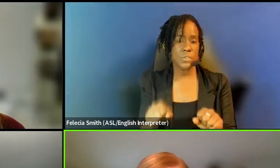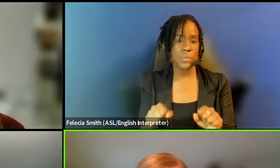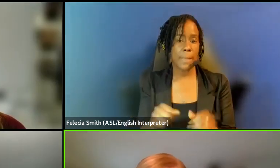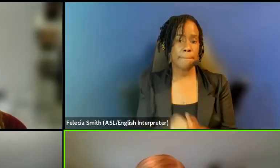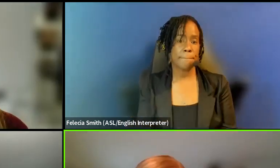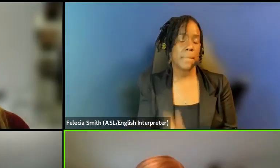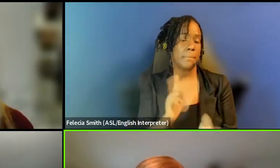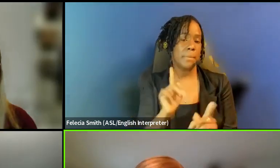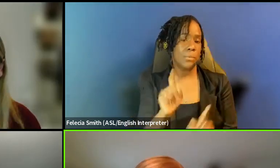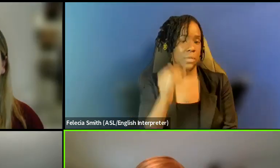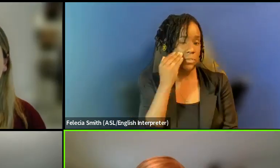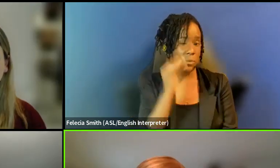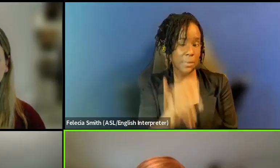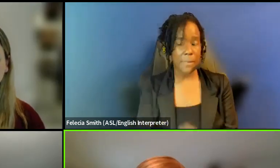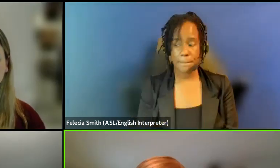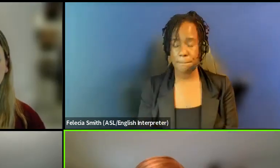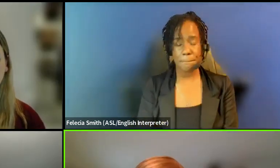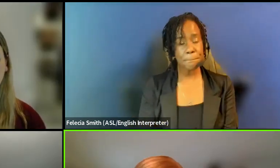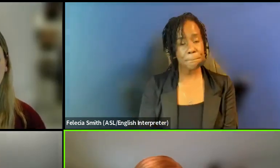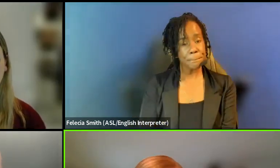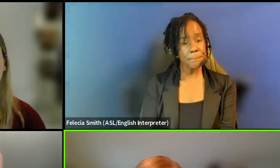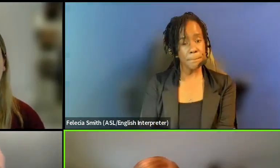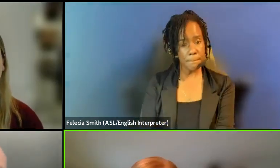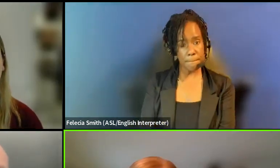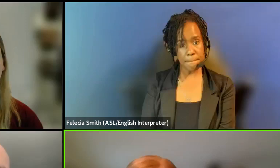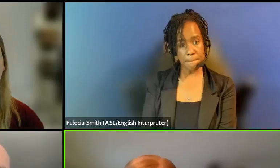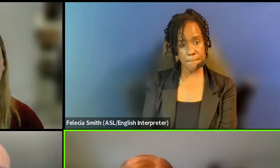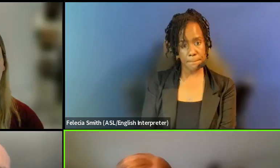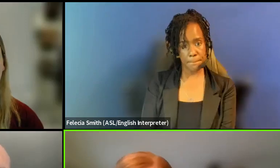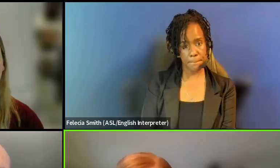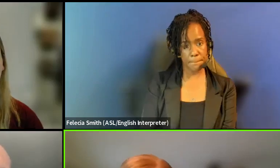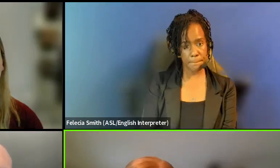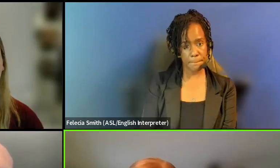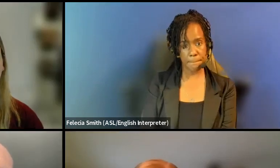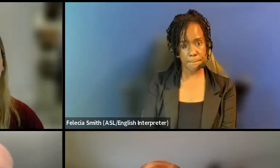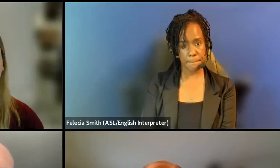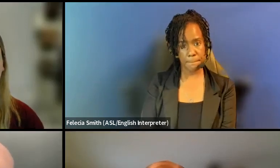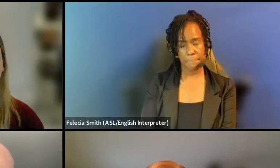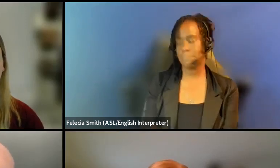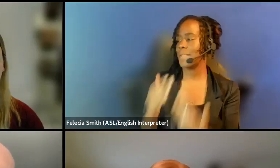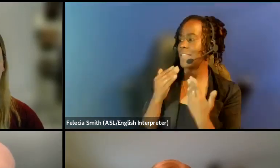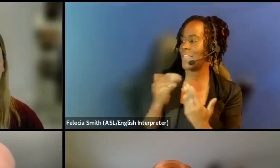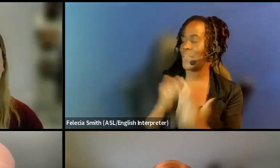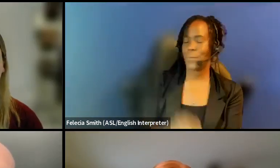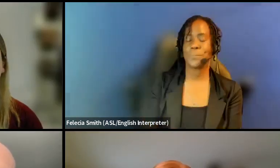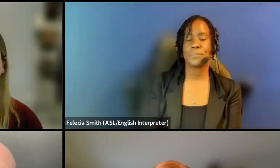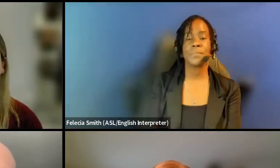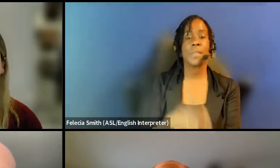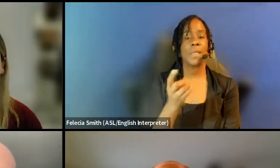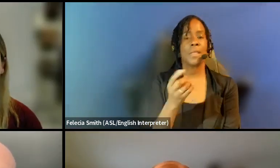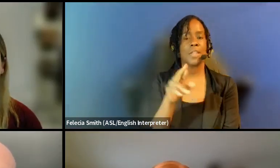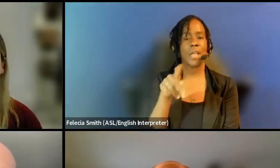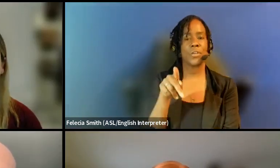services, and there are a number of waiver services to be provided. I will look for a link on the website, but that is an